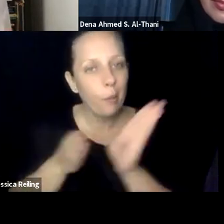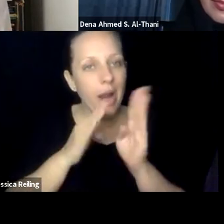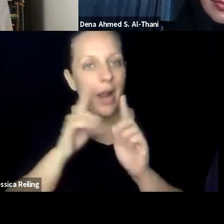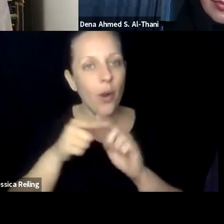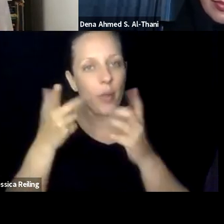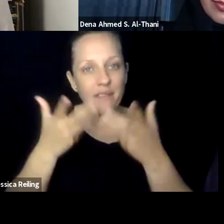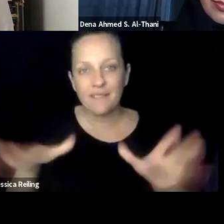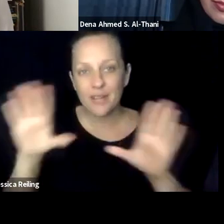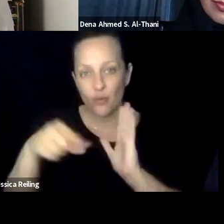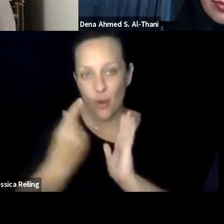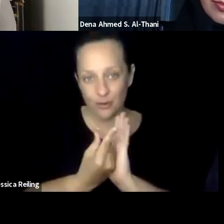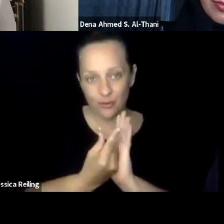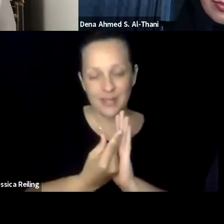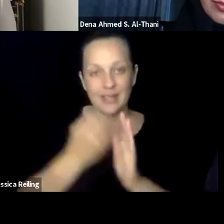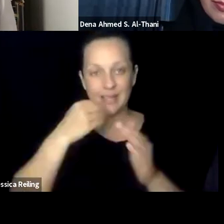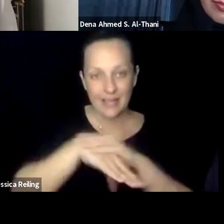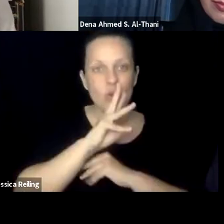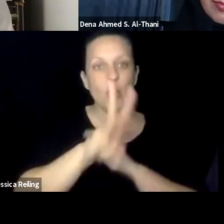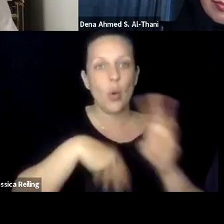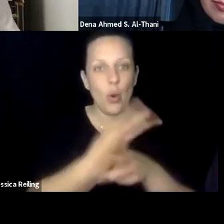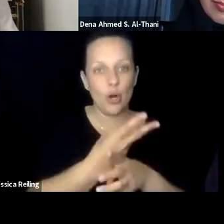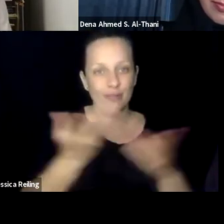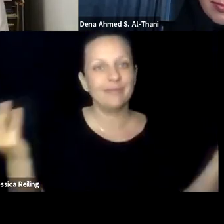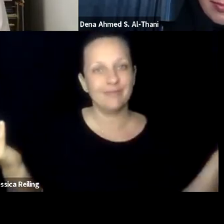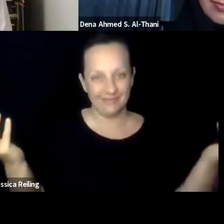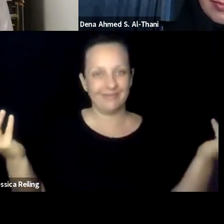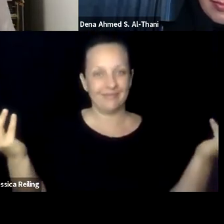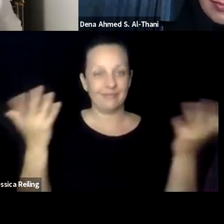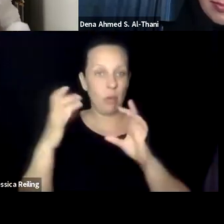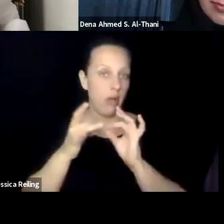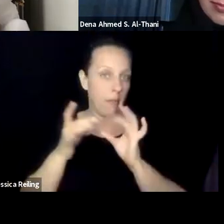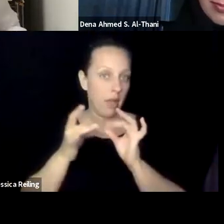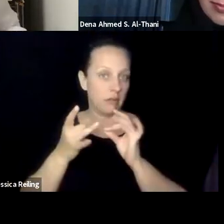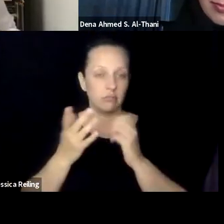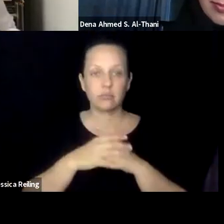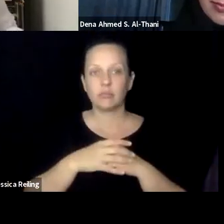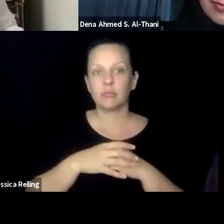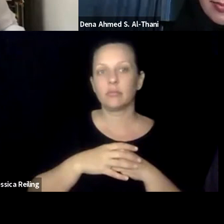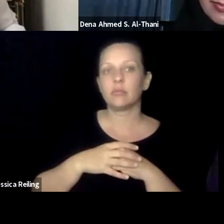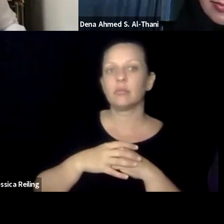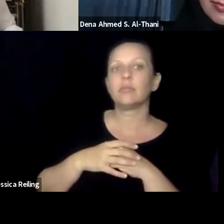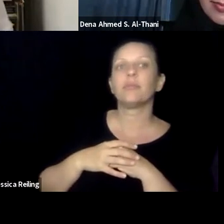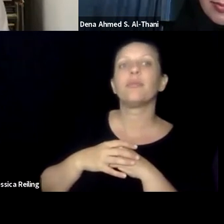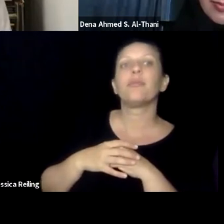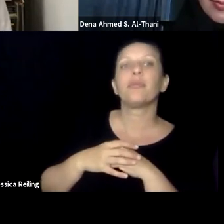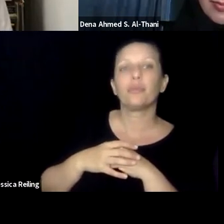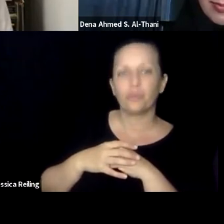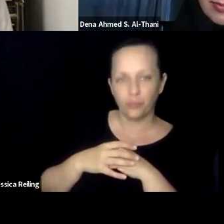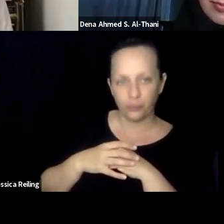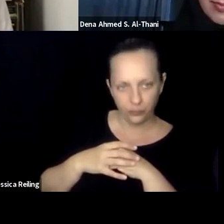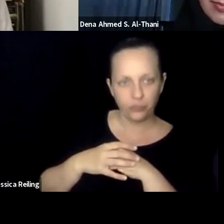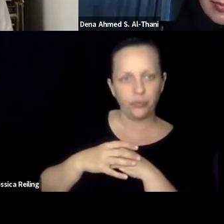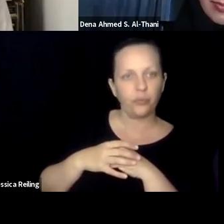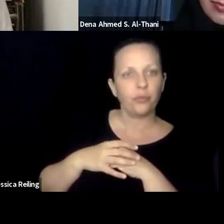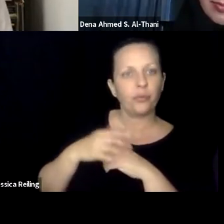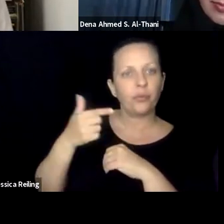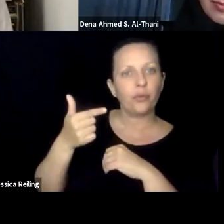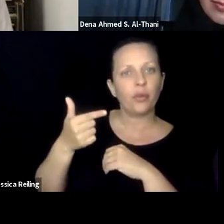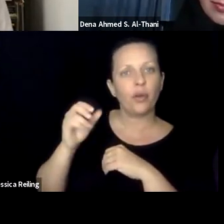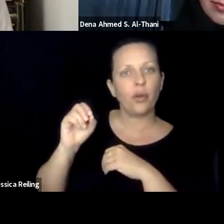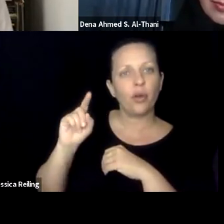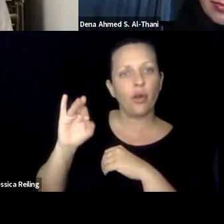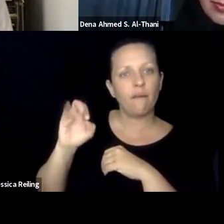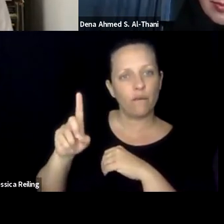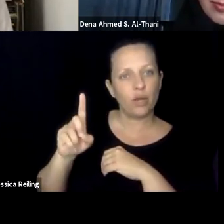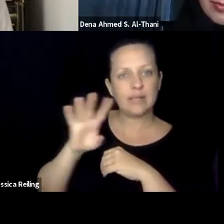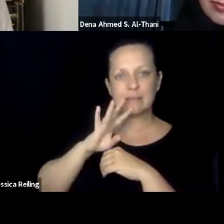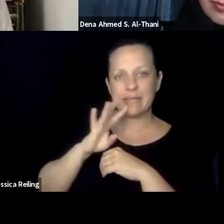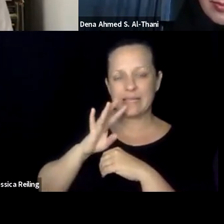this, with this certificate, because in the end we want our students to be